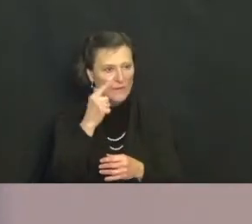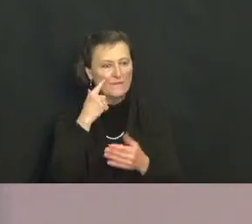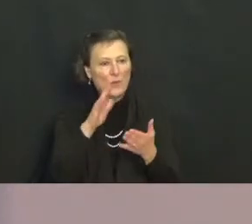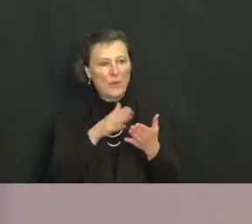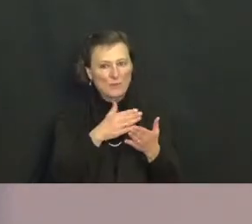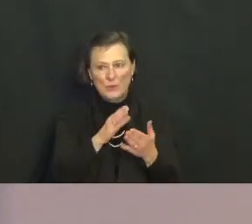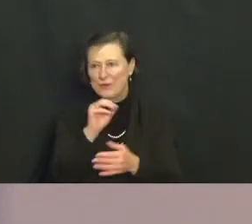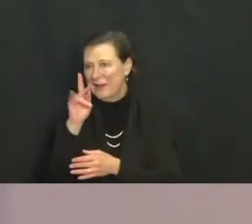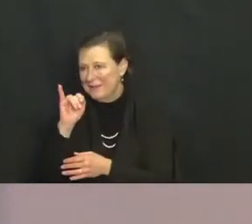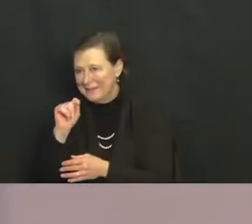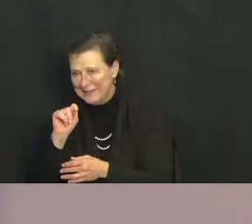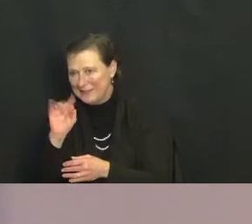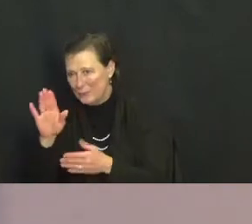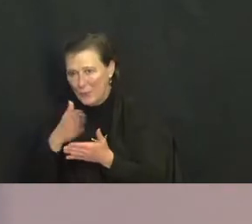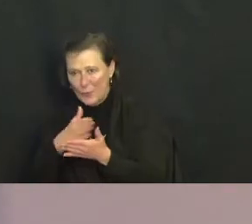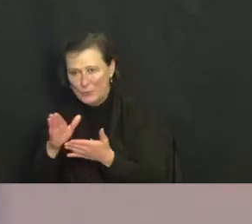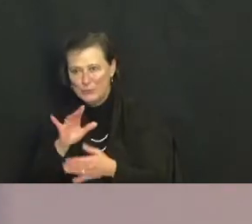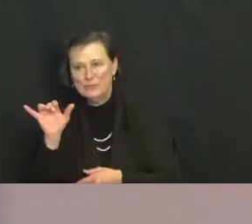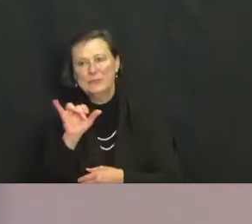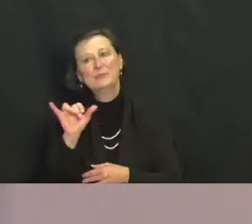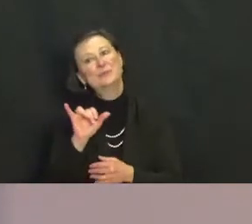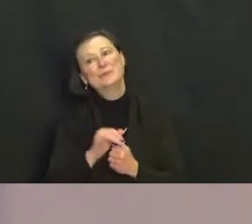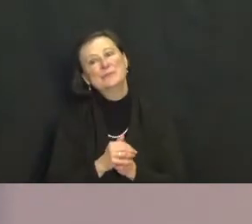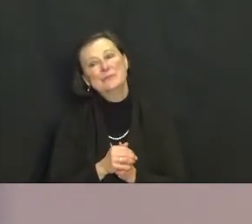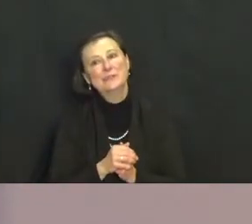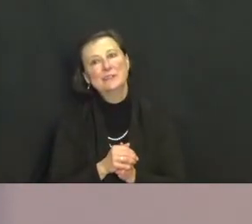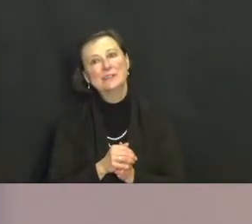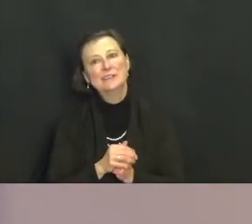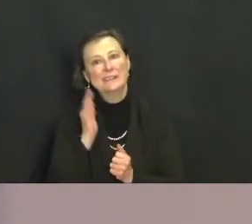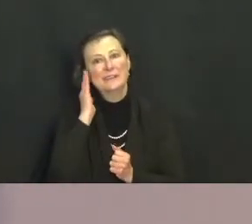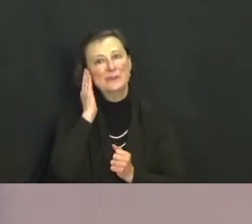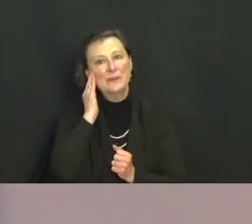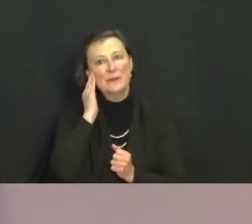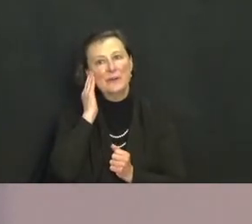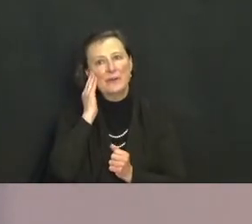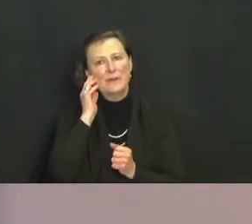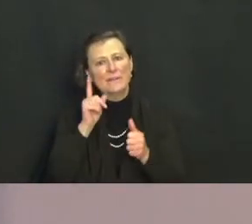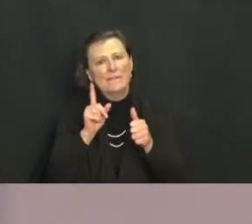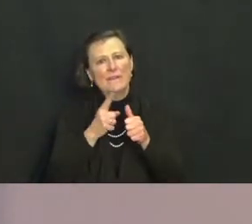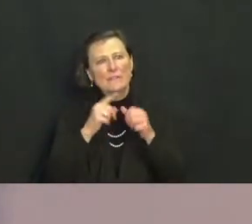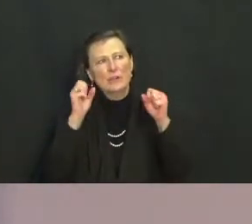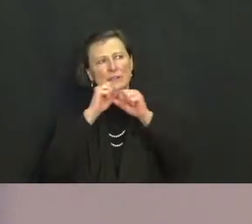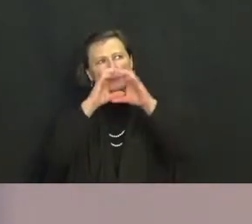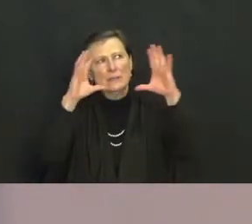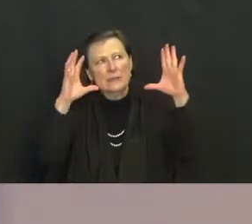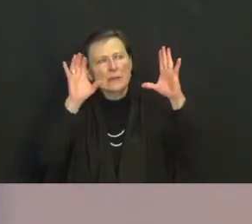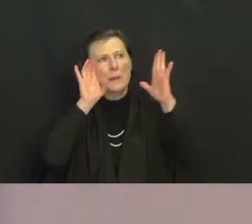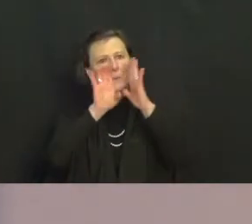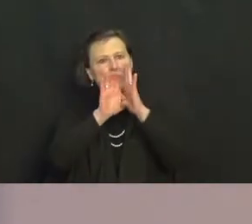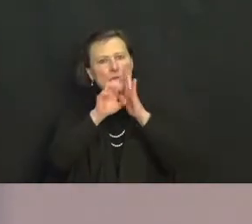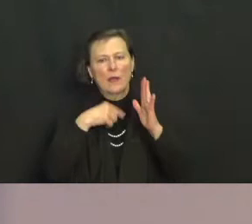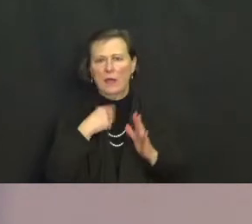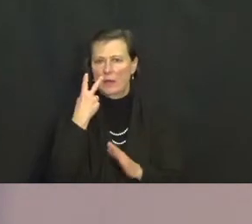You know, the first image I ever saw of Martin Luther King Jr.